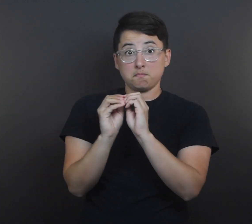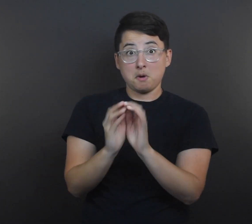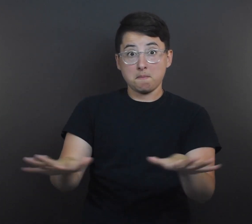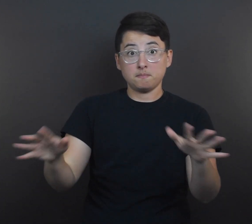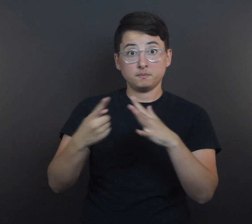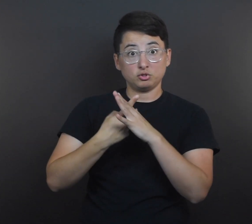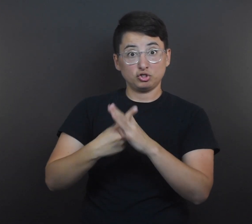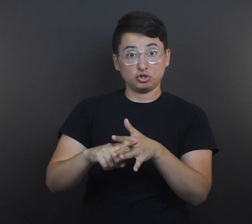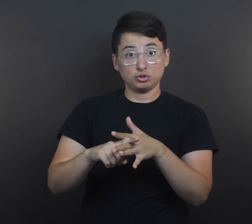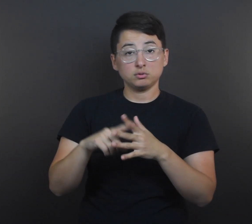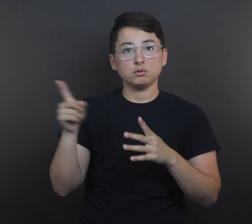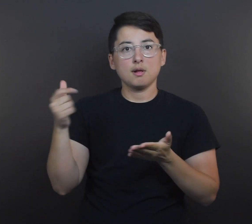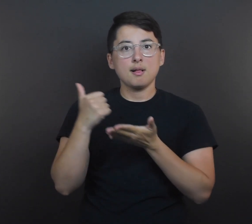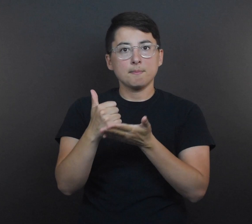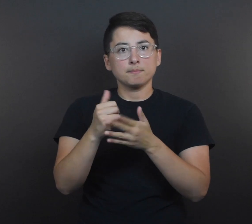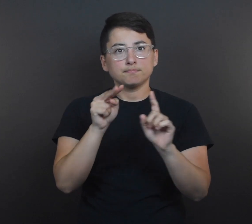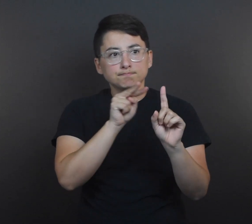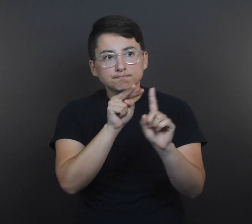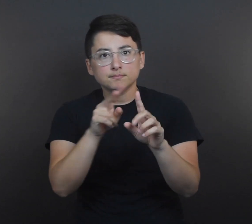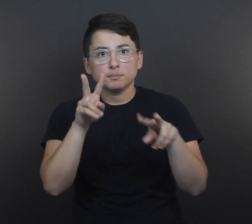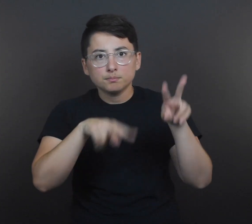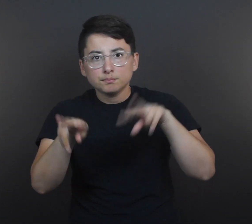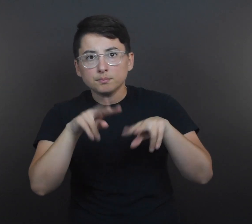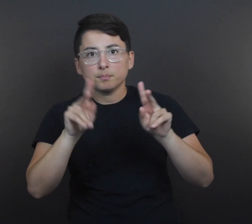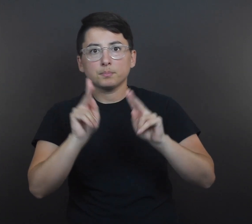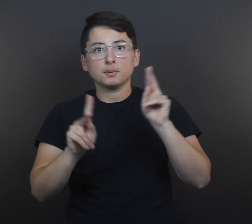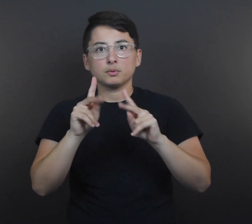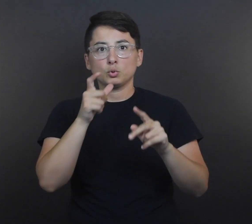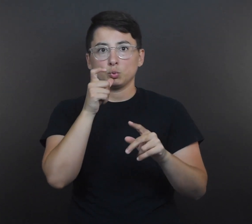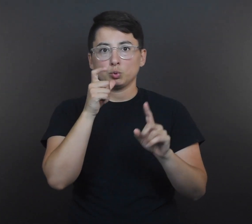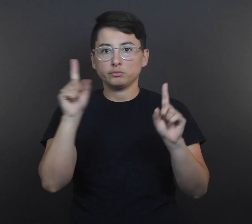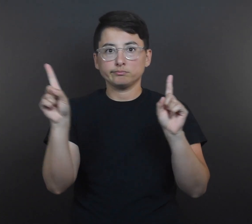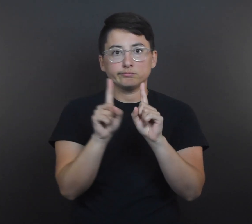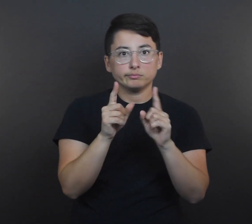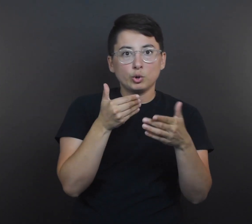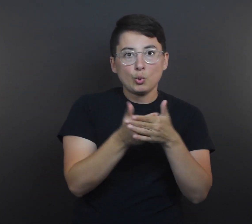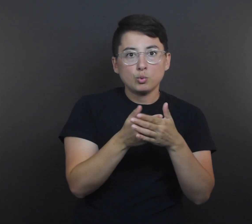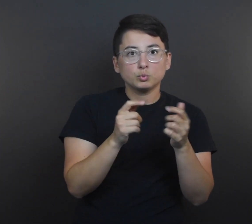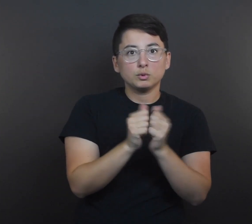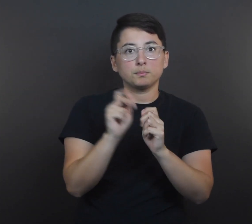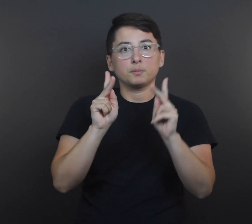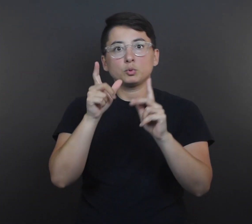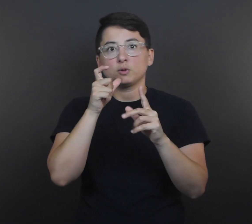and when the COVID-19 pandemic emerged, he helped trace and monitor those in close contact